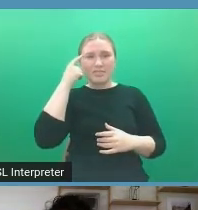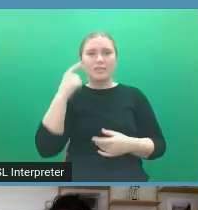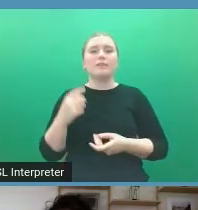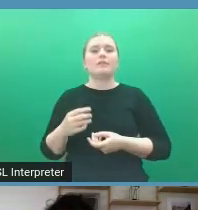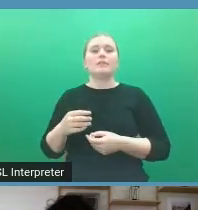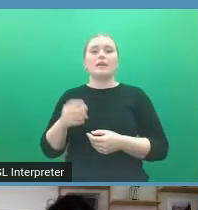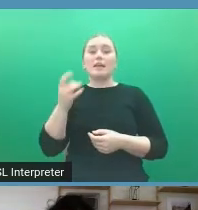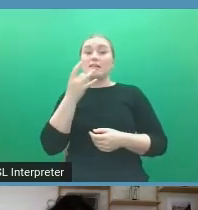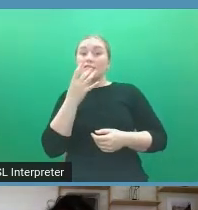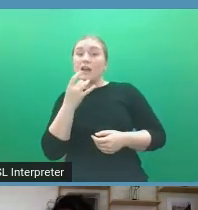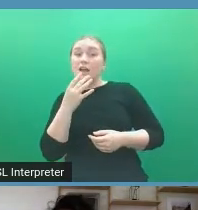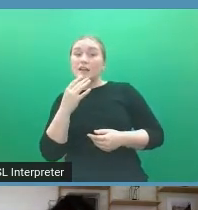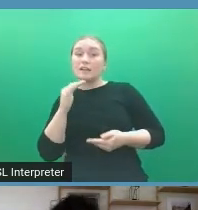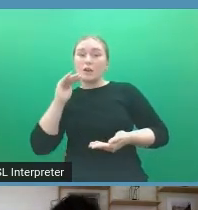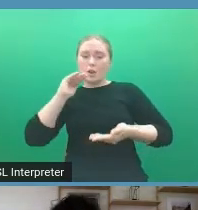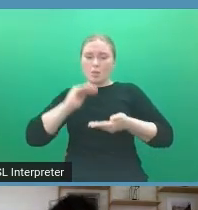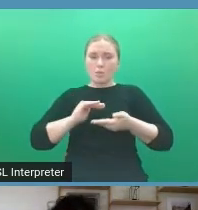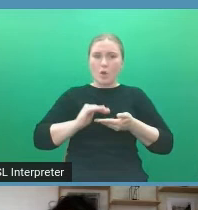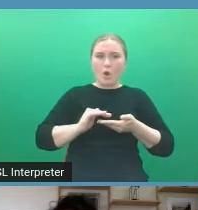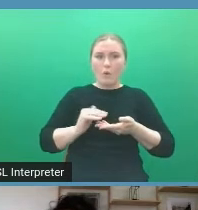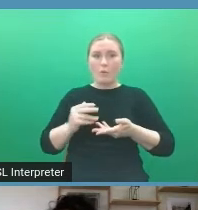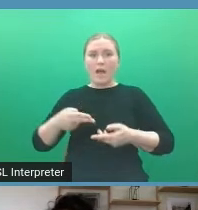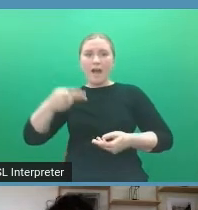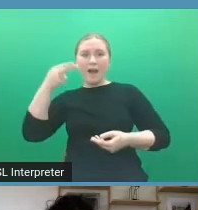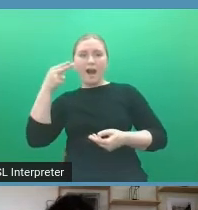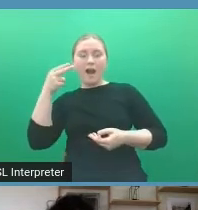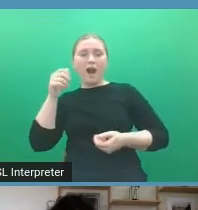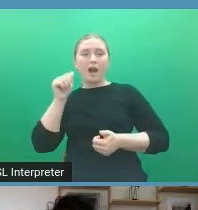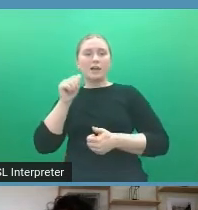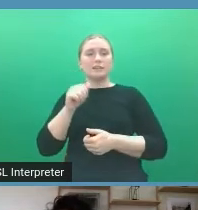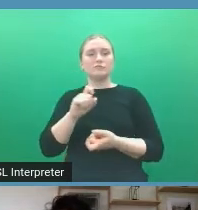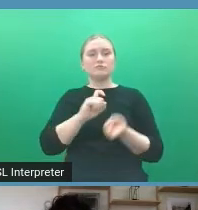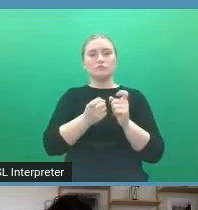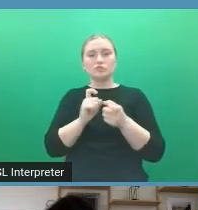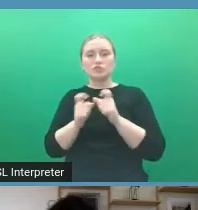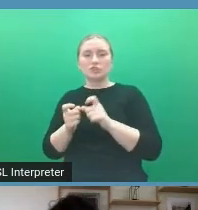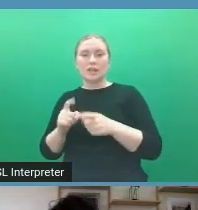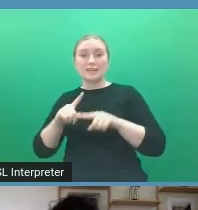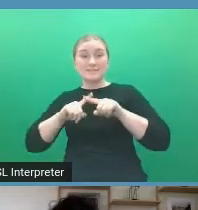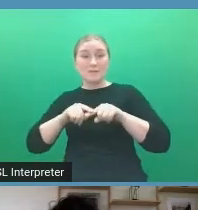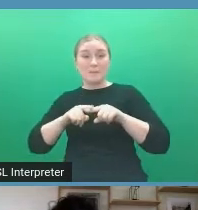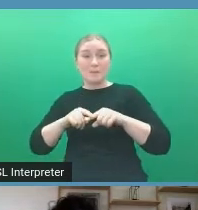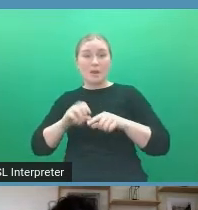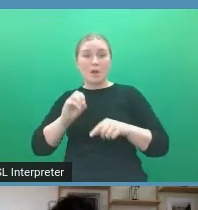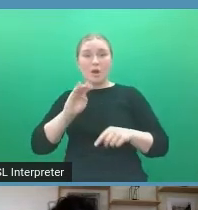the low lighting conditions can actually help us in this regard and not be a contradiction.